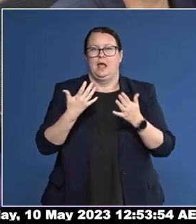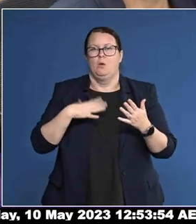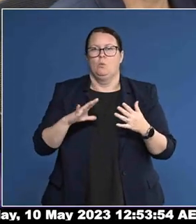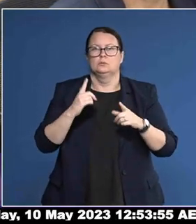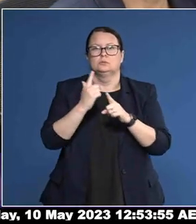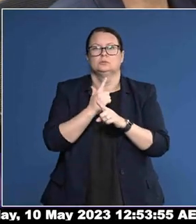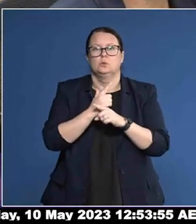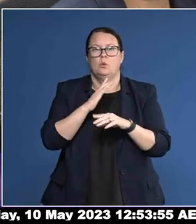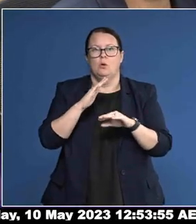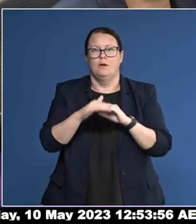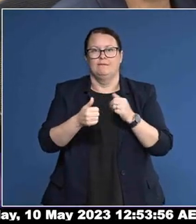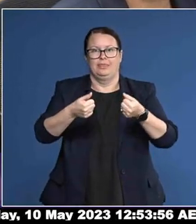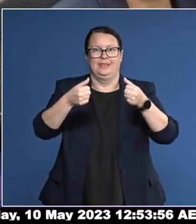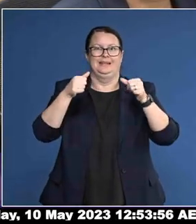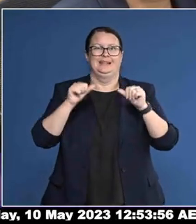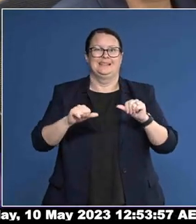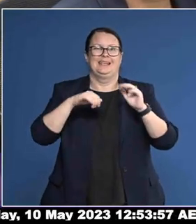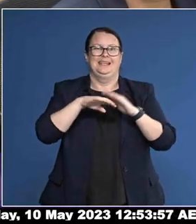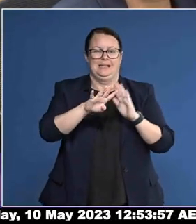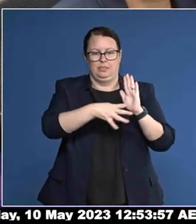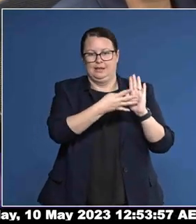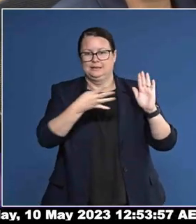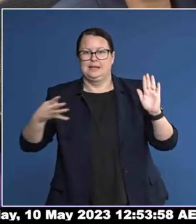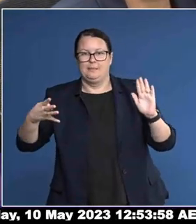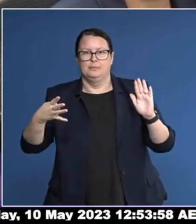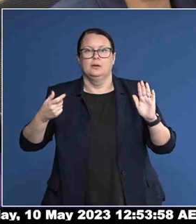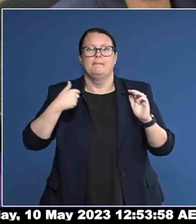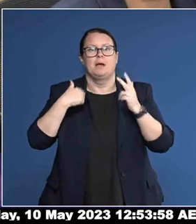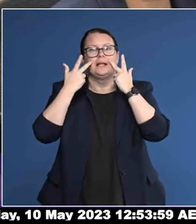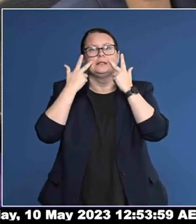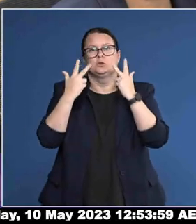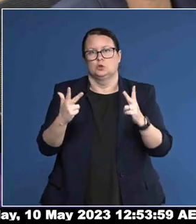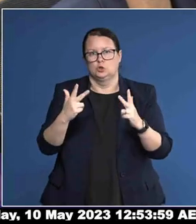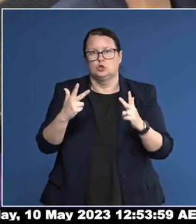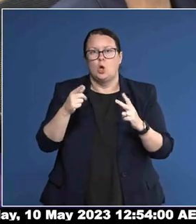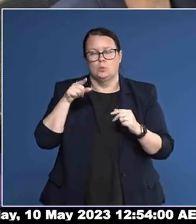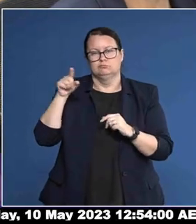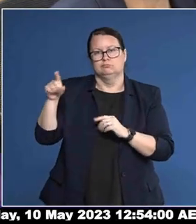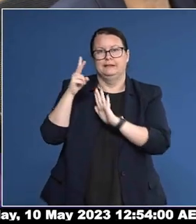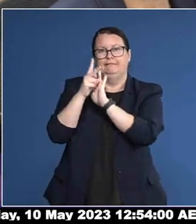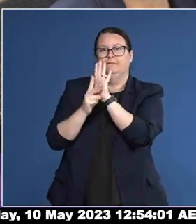the table, but I need to show the Detective Superintendent some material that I can't